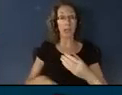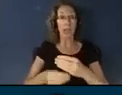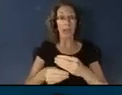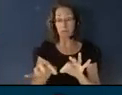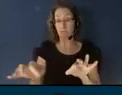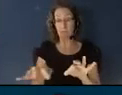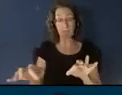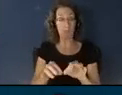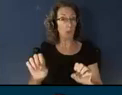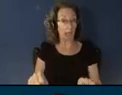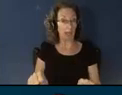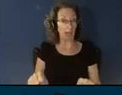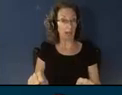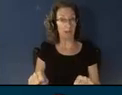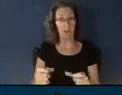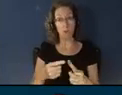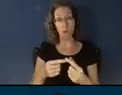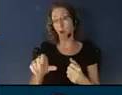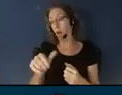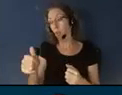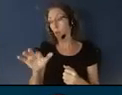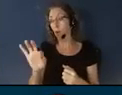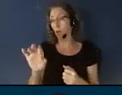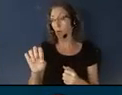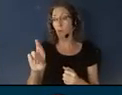or whatever alternative format you have on things you think are important such as the uh